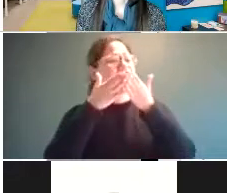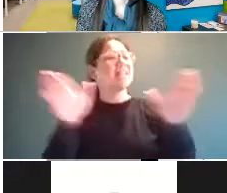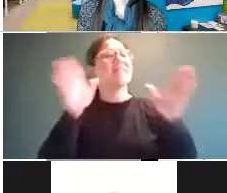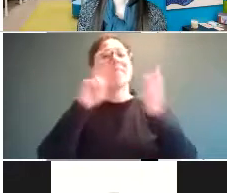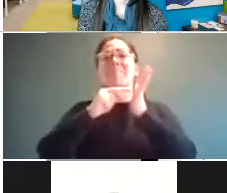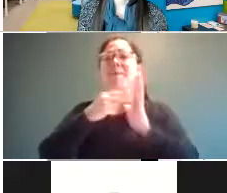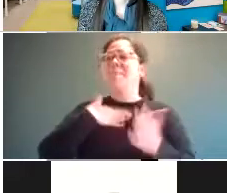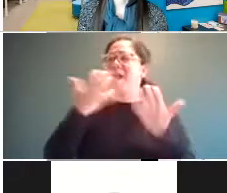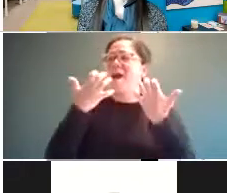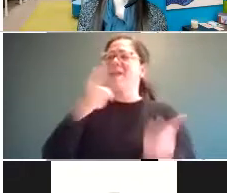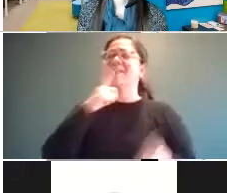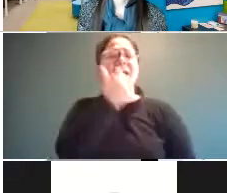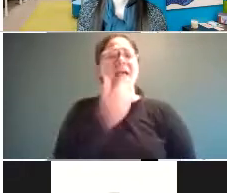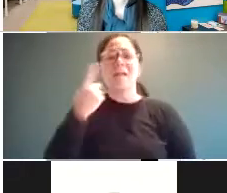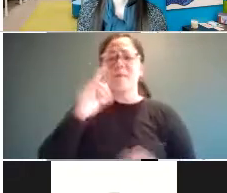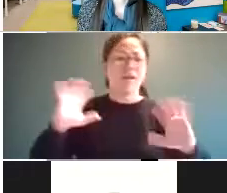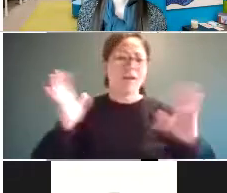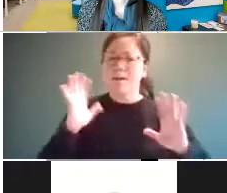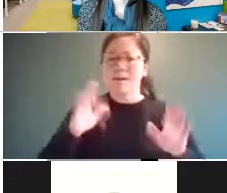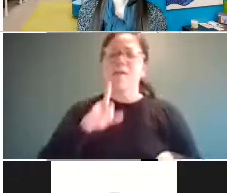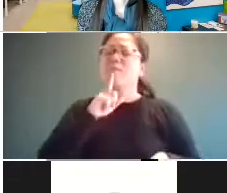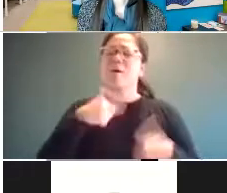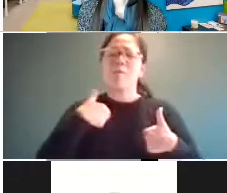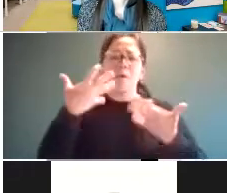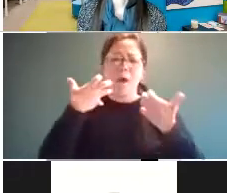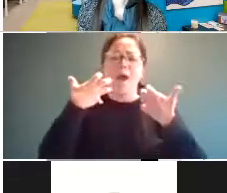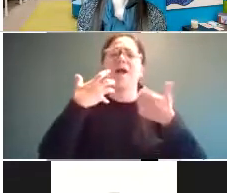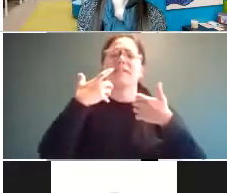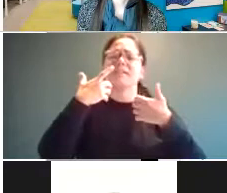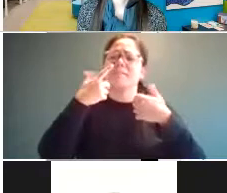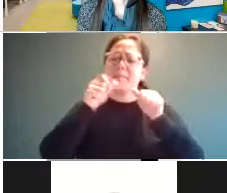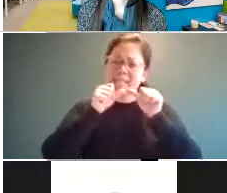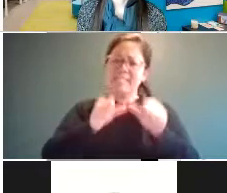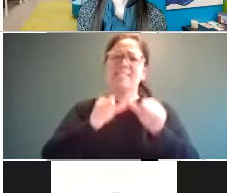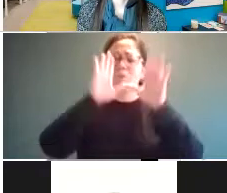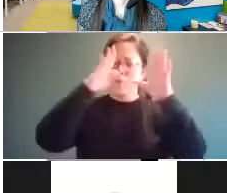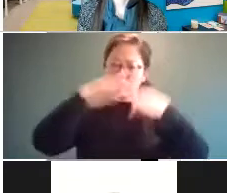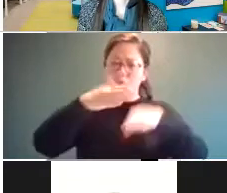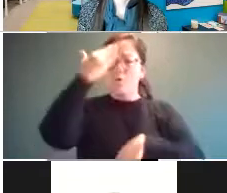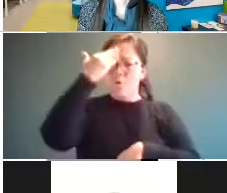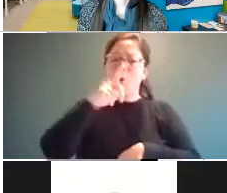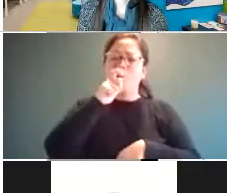and so you want it to be really consistent and narrow down exactly who it is that you are defining as your client.